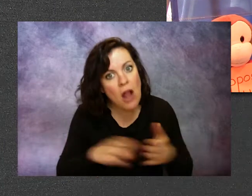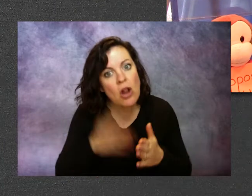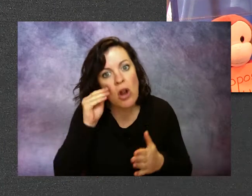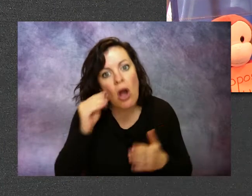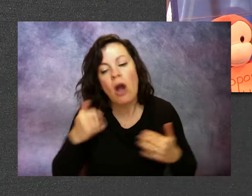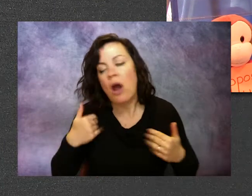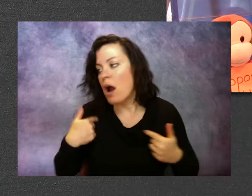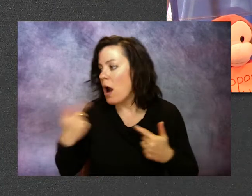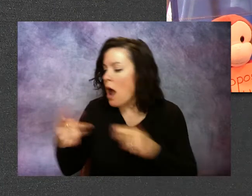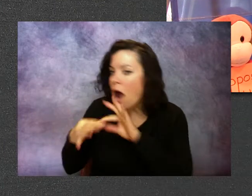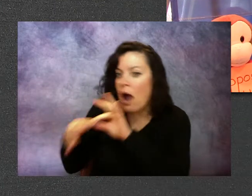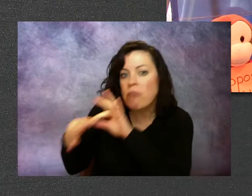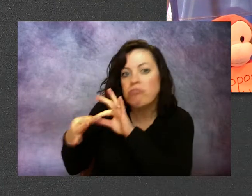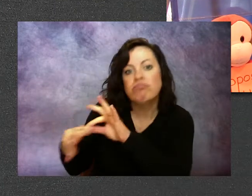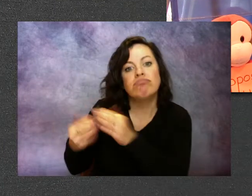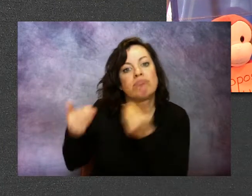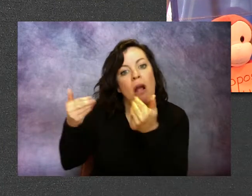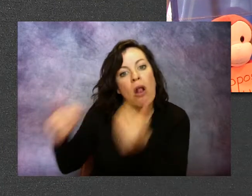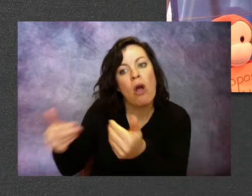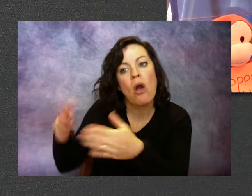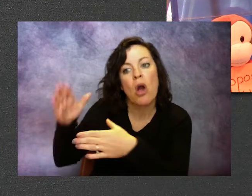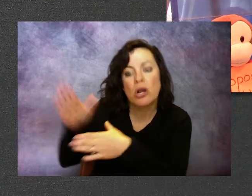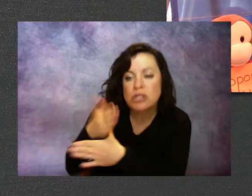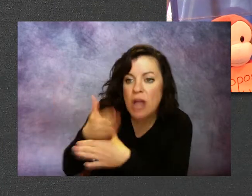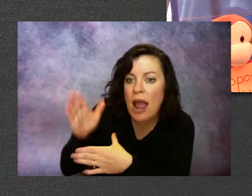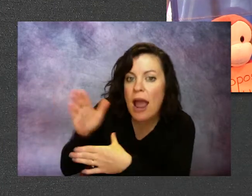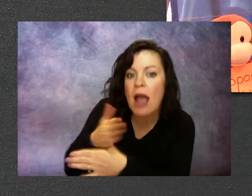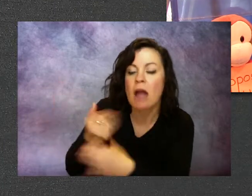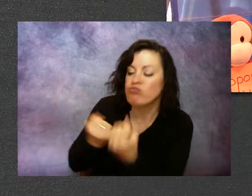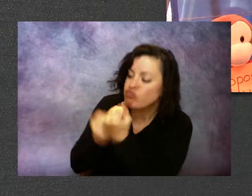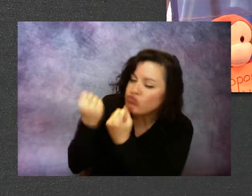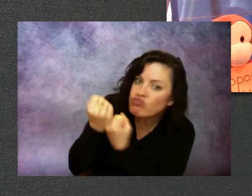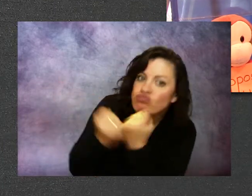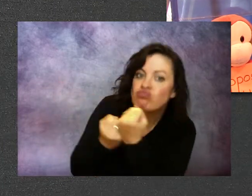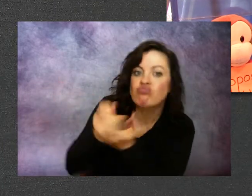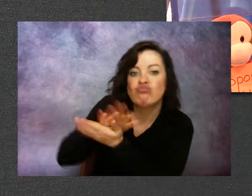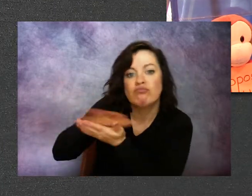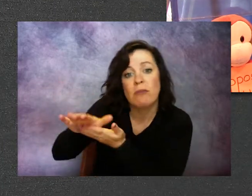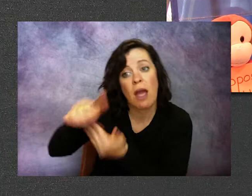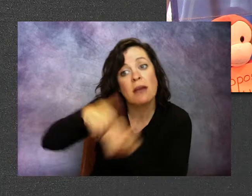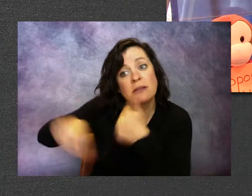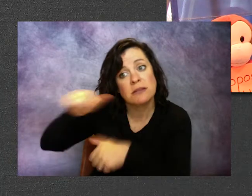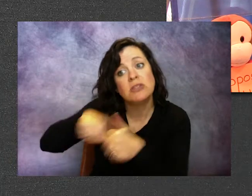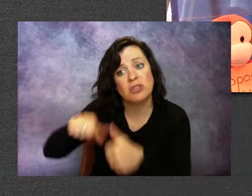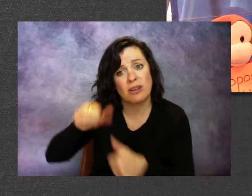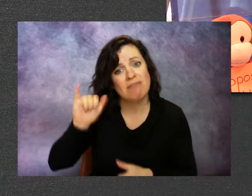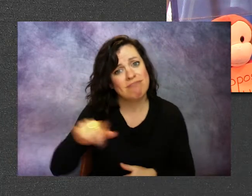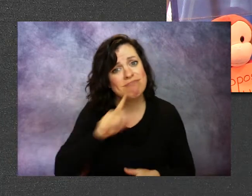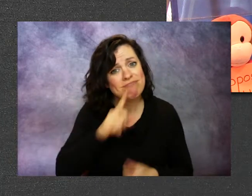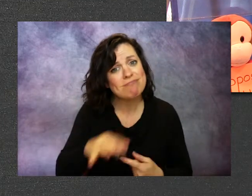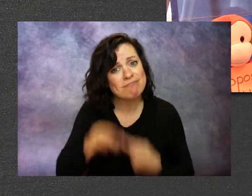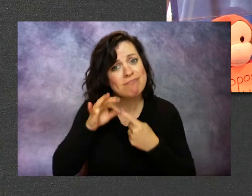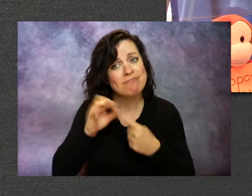how to share, how to be kind, right? So, it's really special and it's very, very fun to do